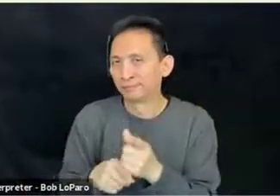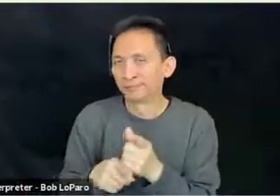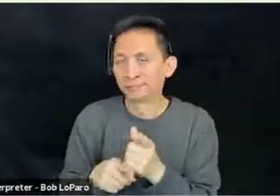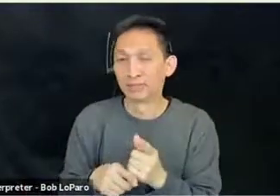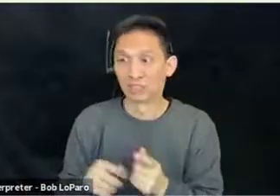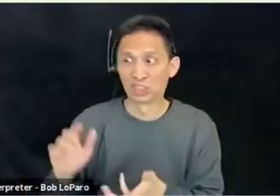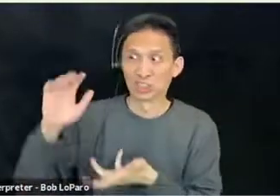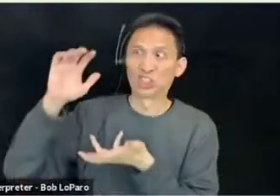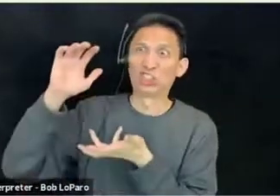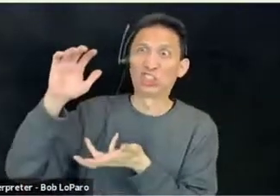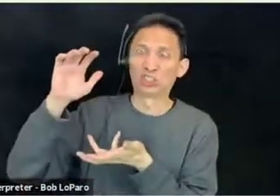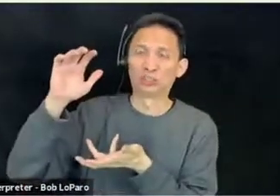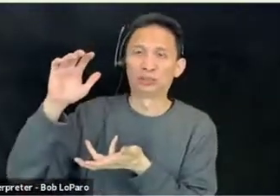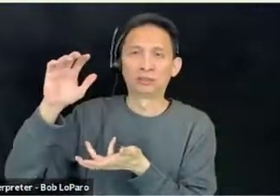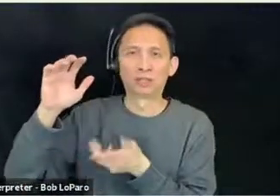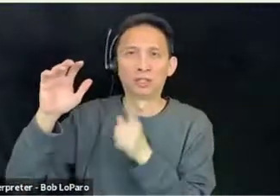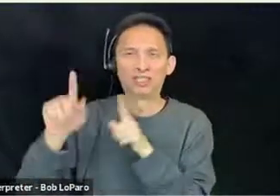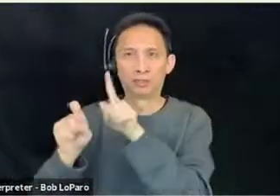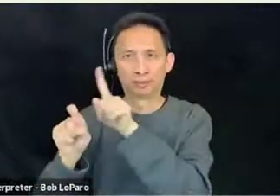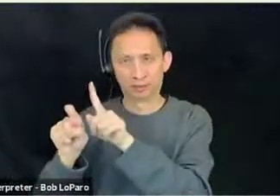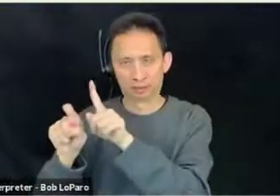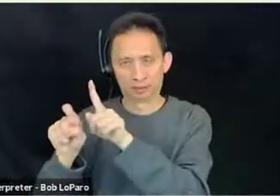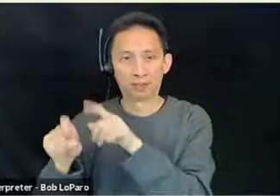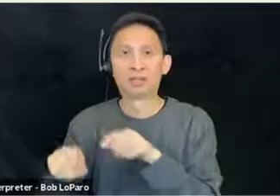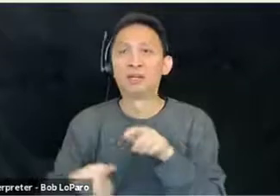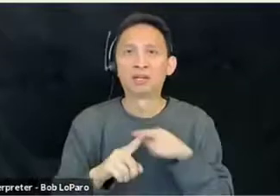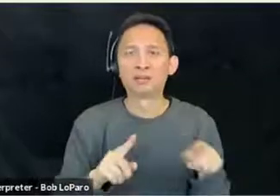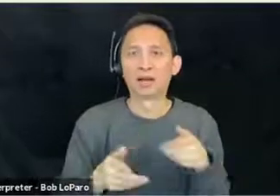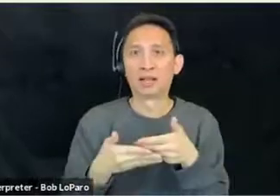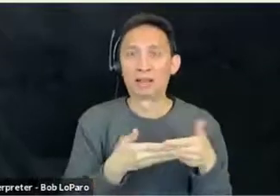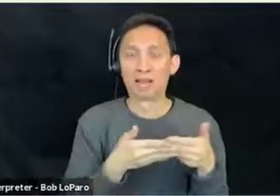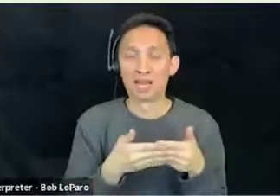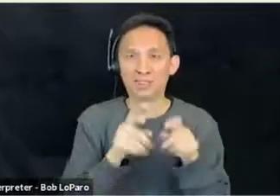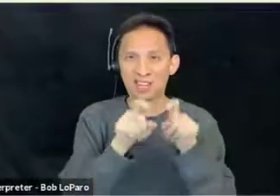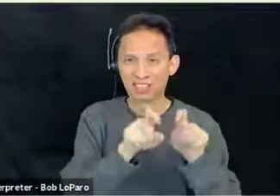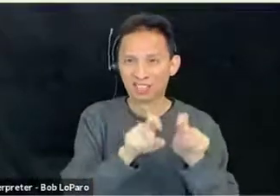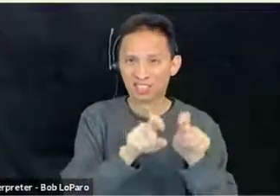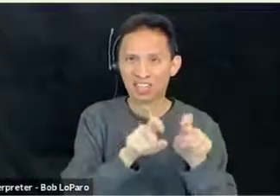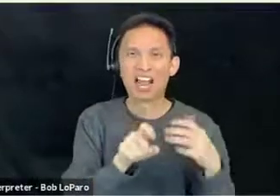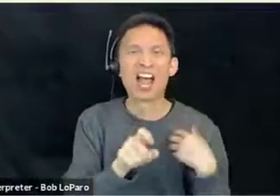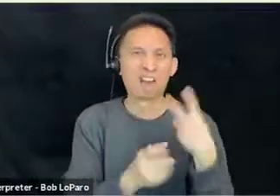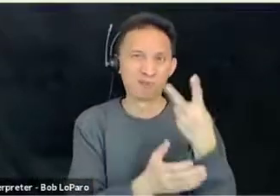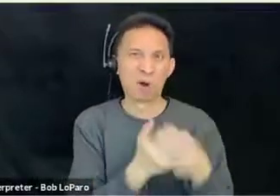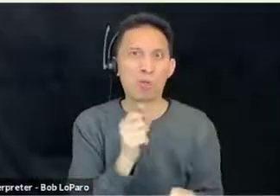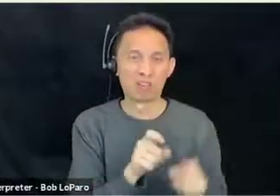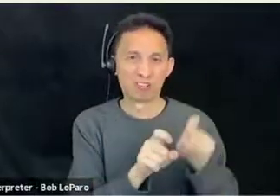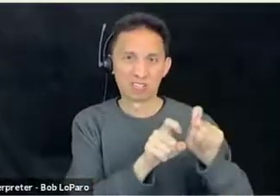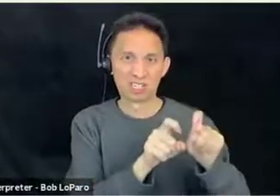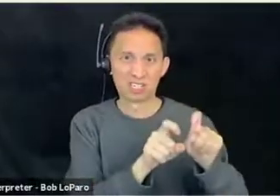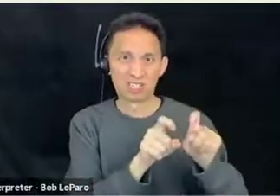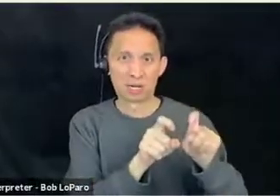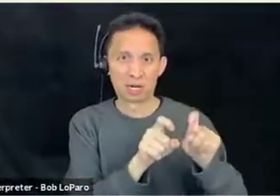that is only a carrier of this disease. So, that was a big aha moment